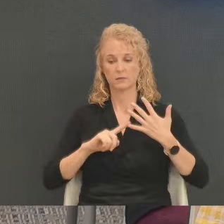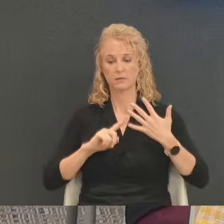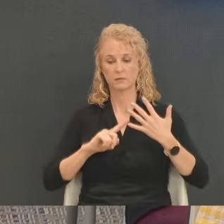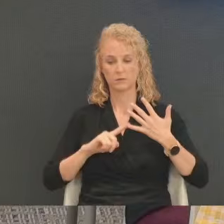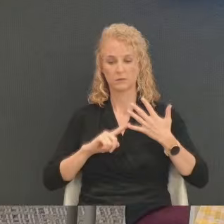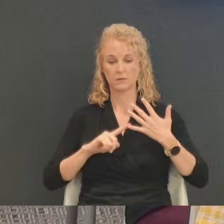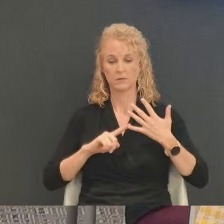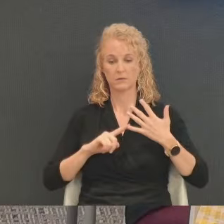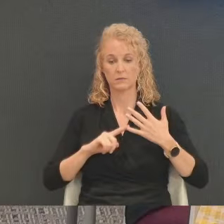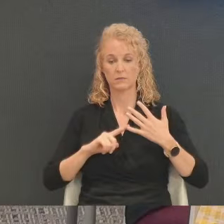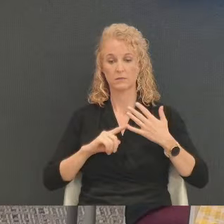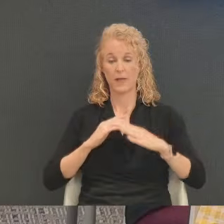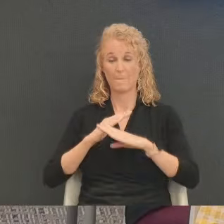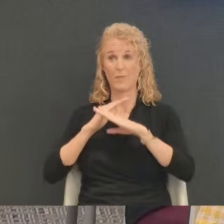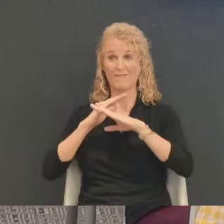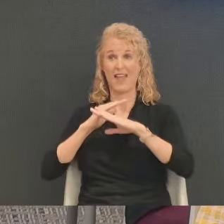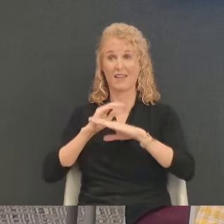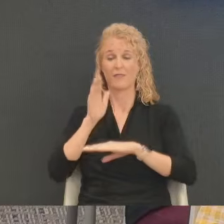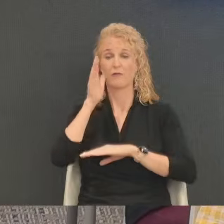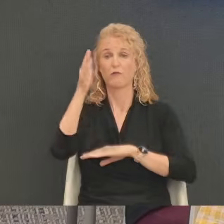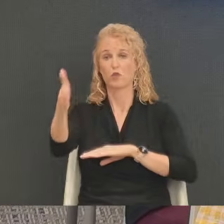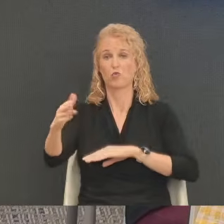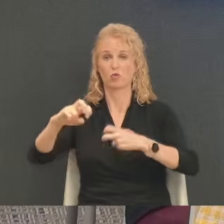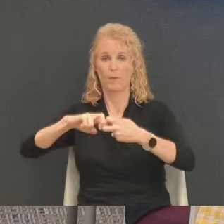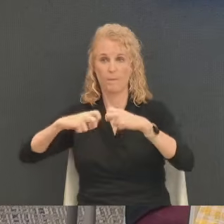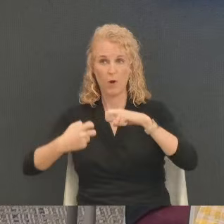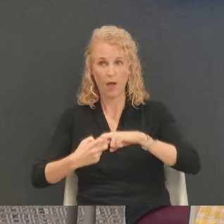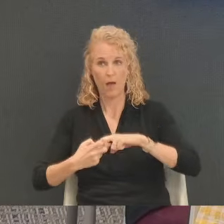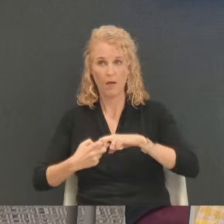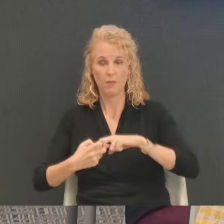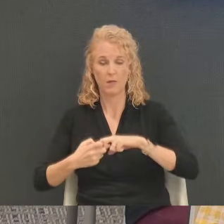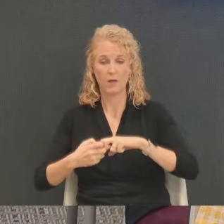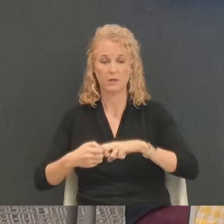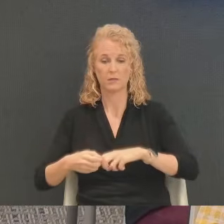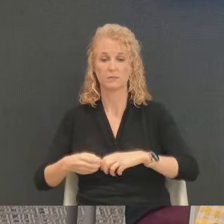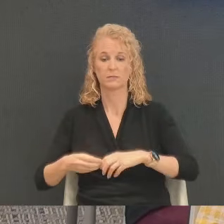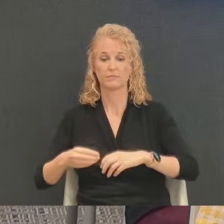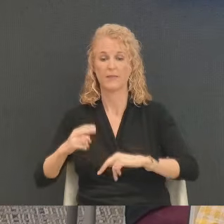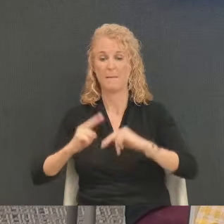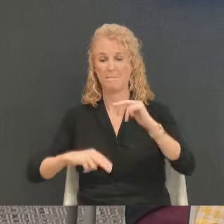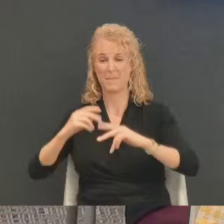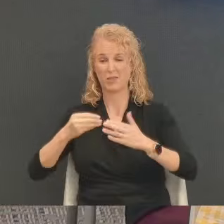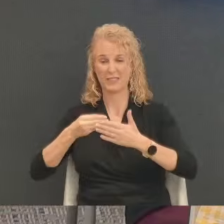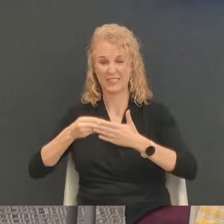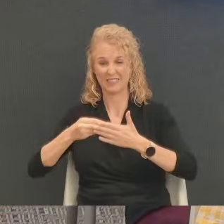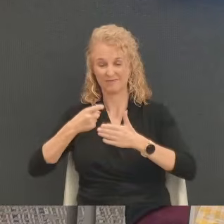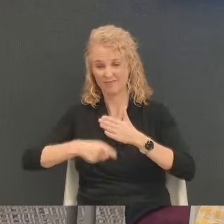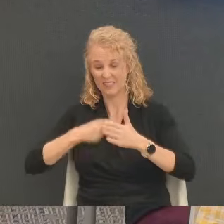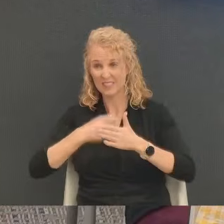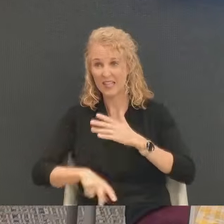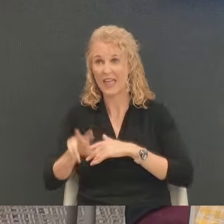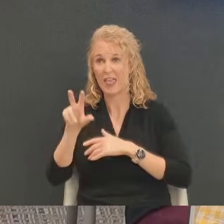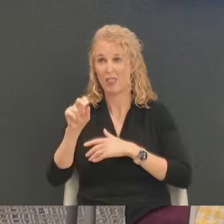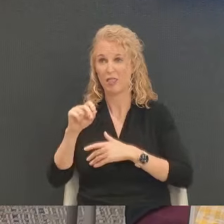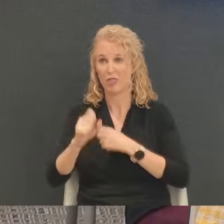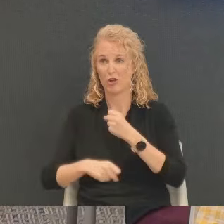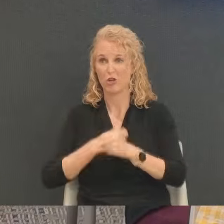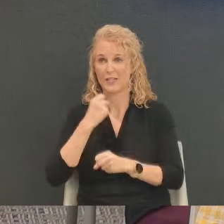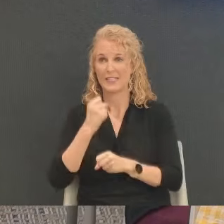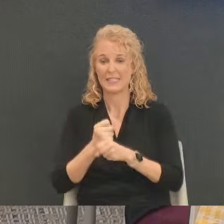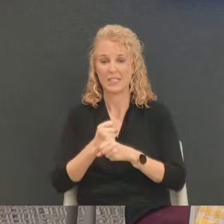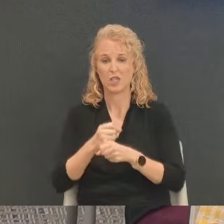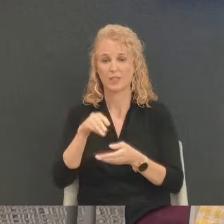preventative maintenance, uh, capital expense, as well as a 30-year capital expenditure plan. So,